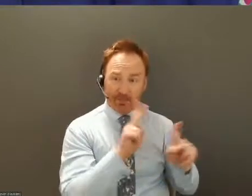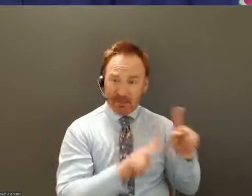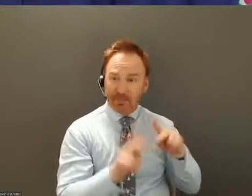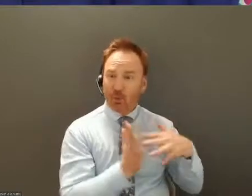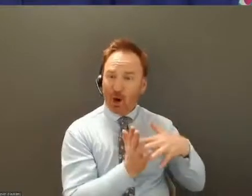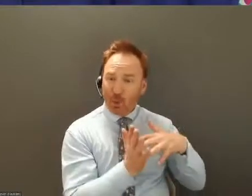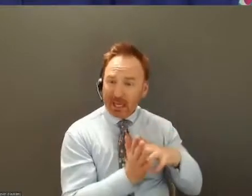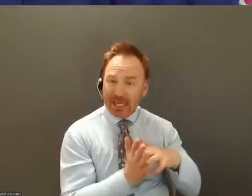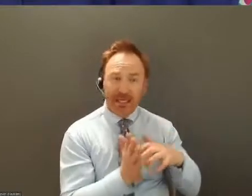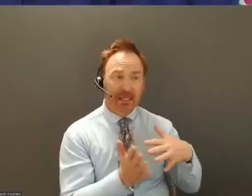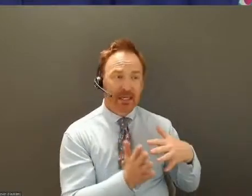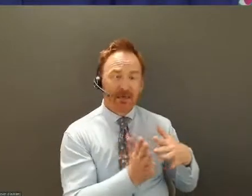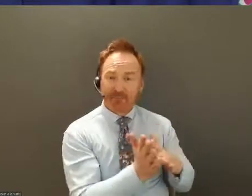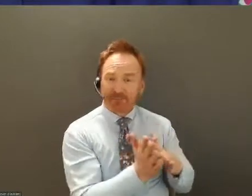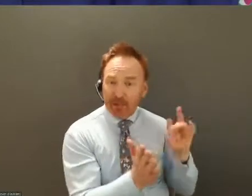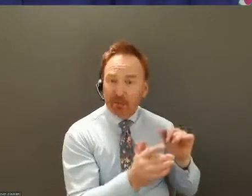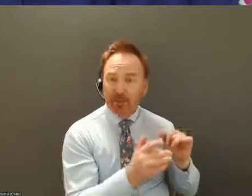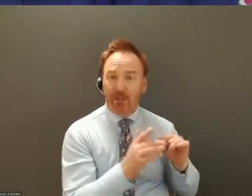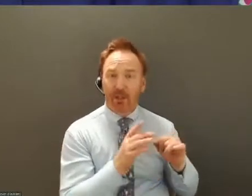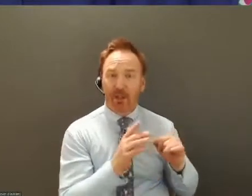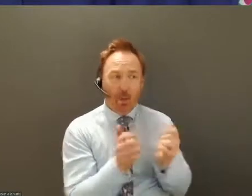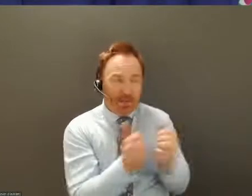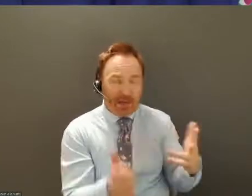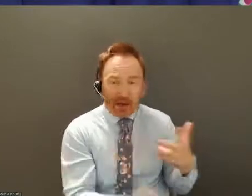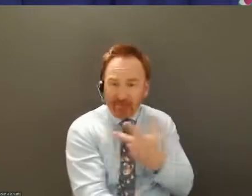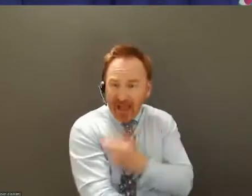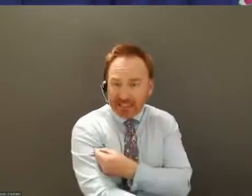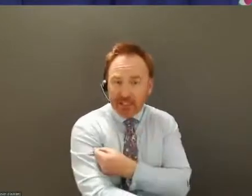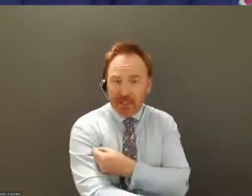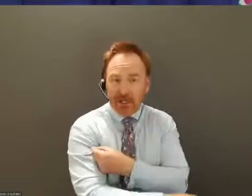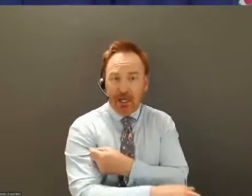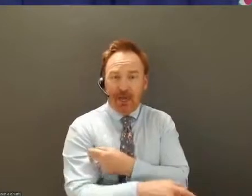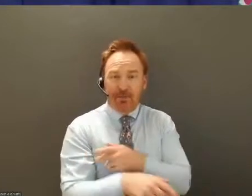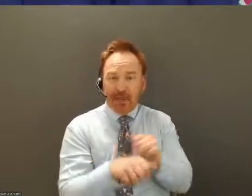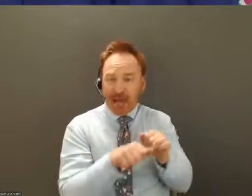sure it weighs heavily on then when they make recommendations